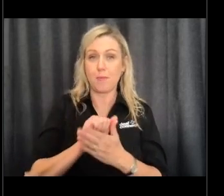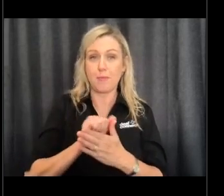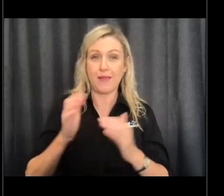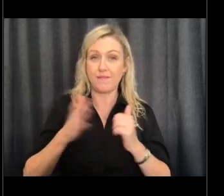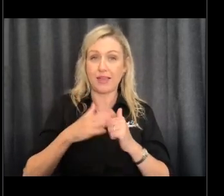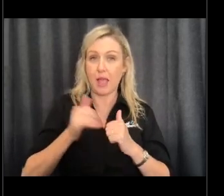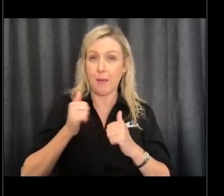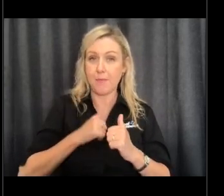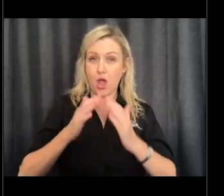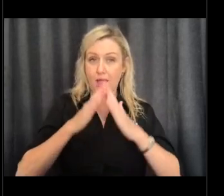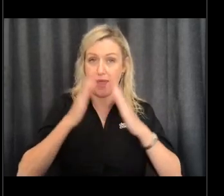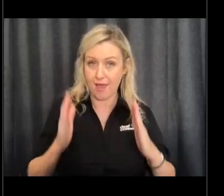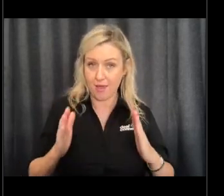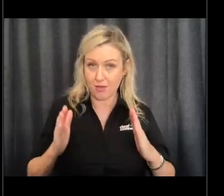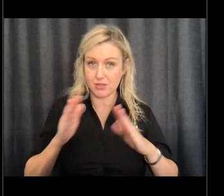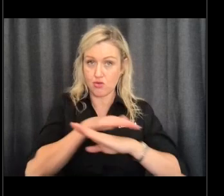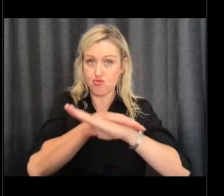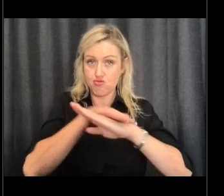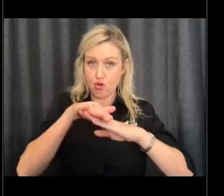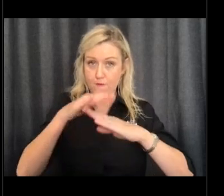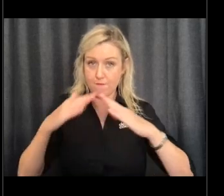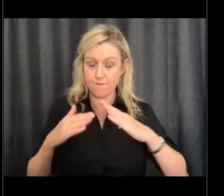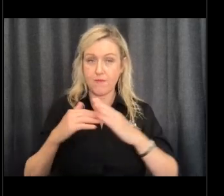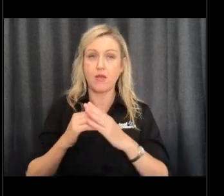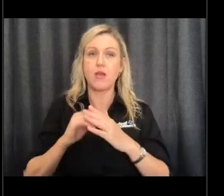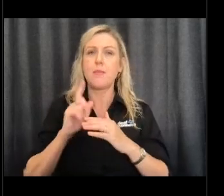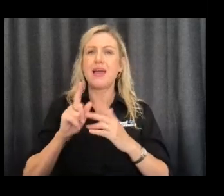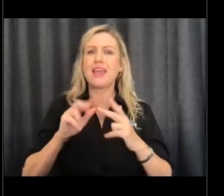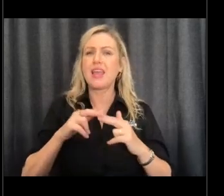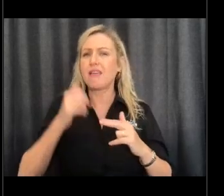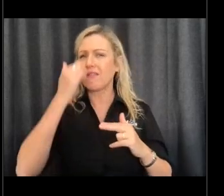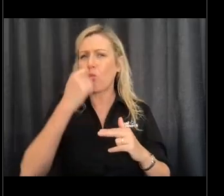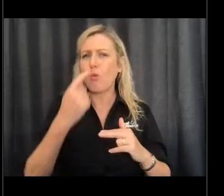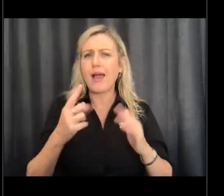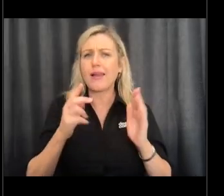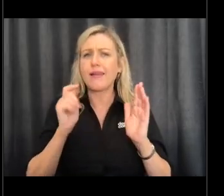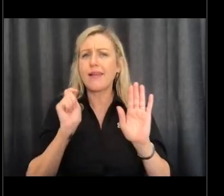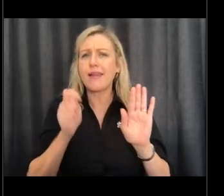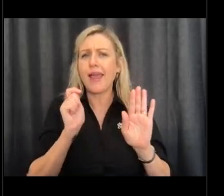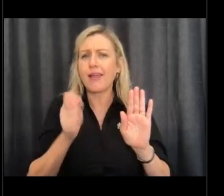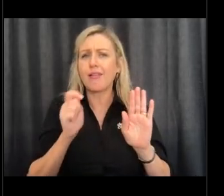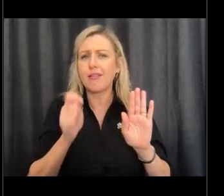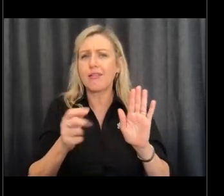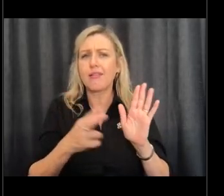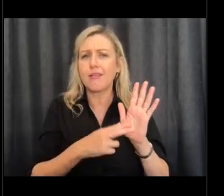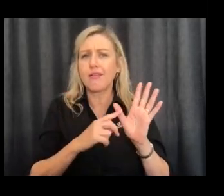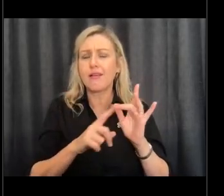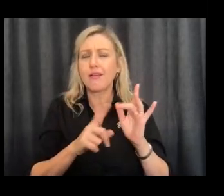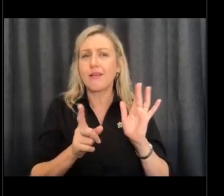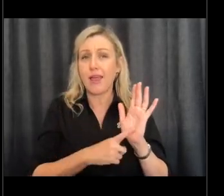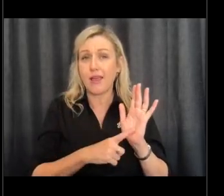If there was one nail missing from the roof, like I've previously seen in an expert's report,